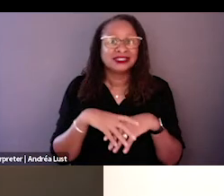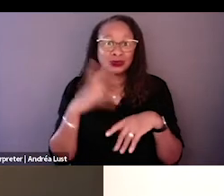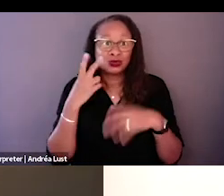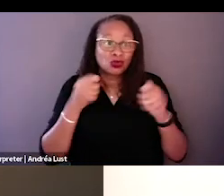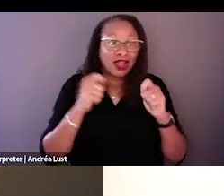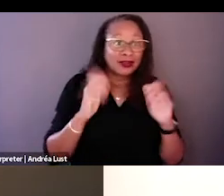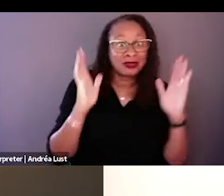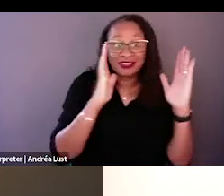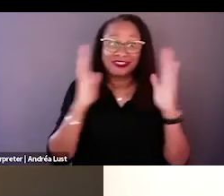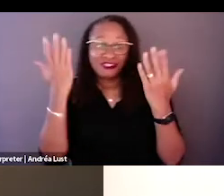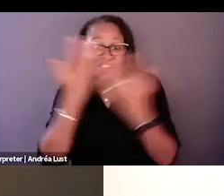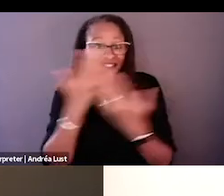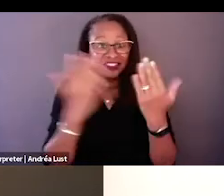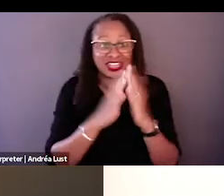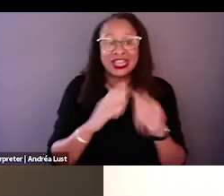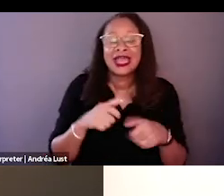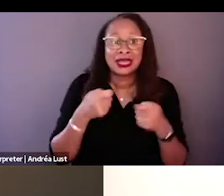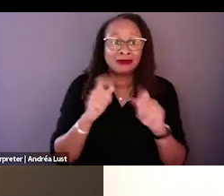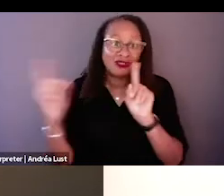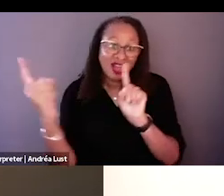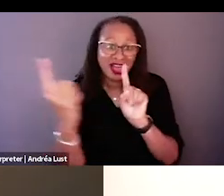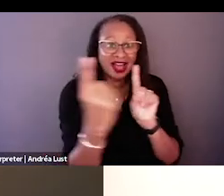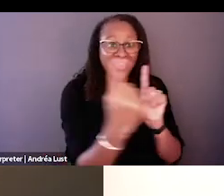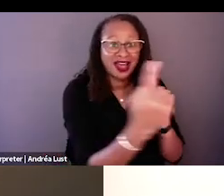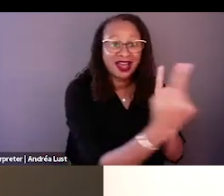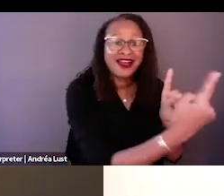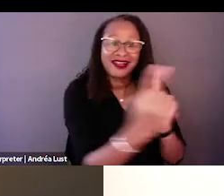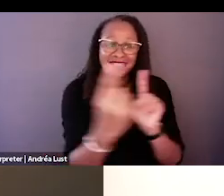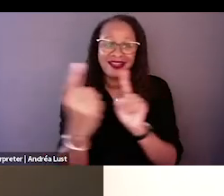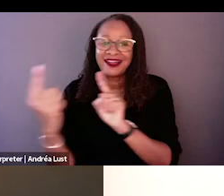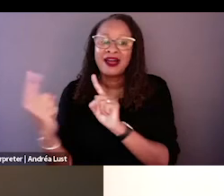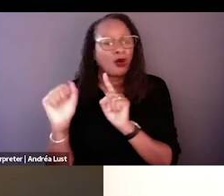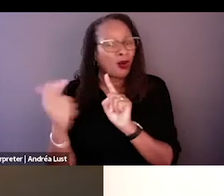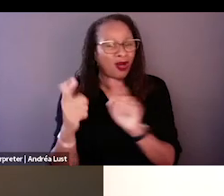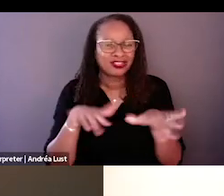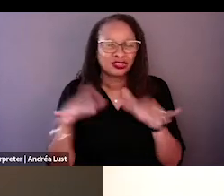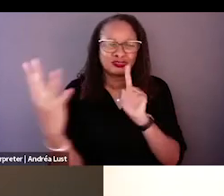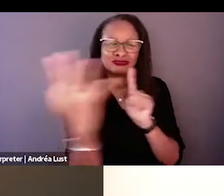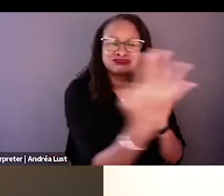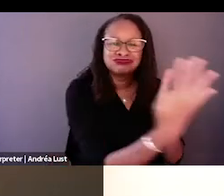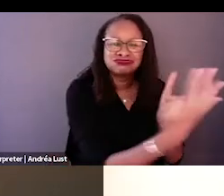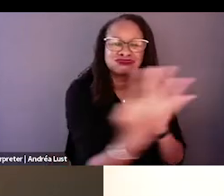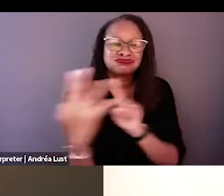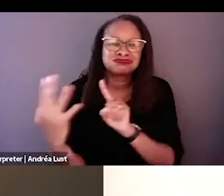critic of the film festival asked if I wanted to make a video essay.